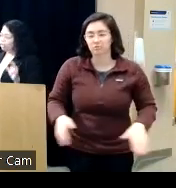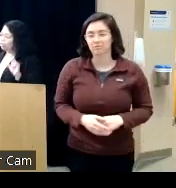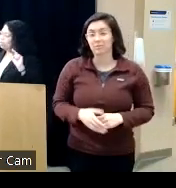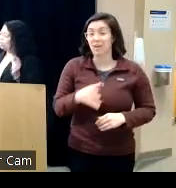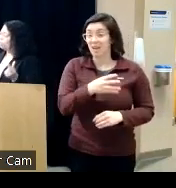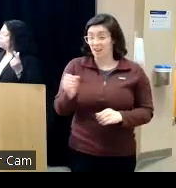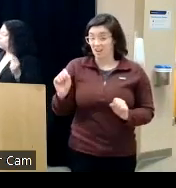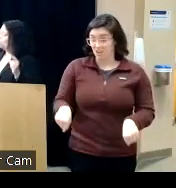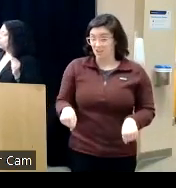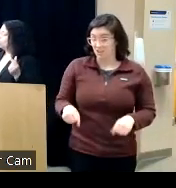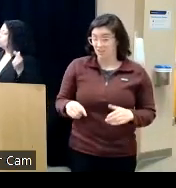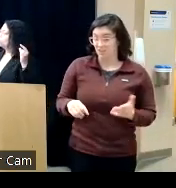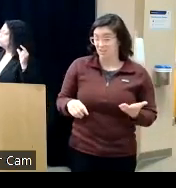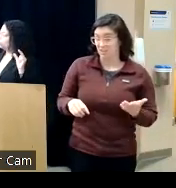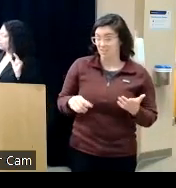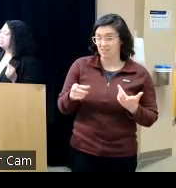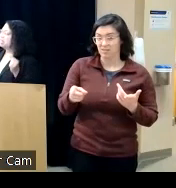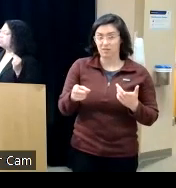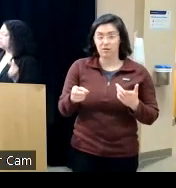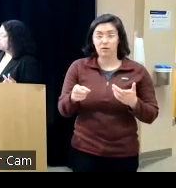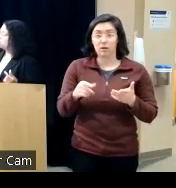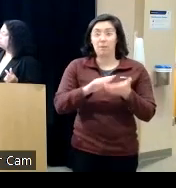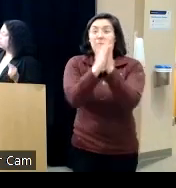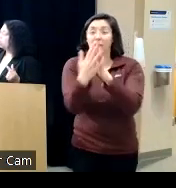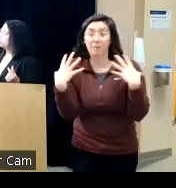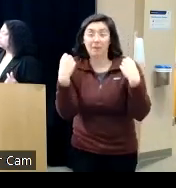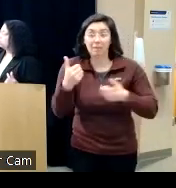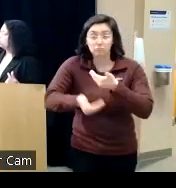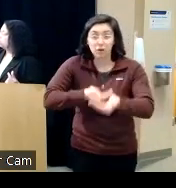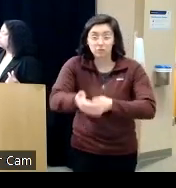could this potentially be a vehicle for healing for them for their relationship